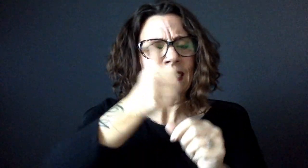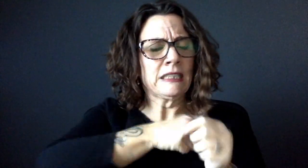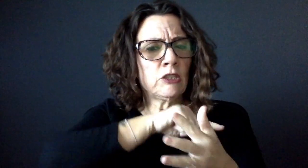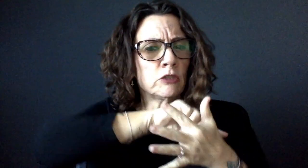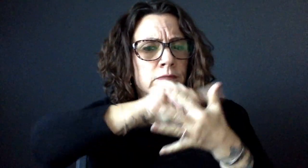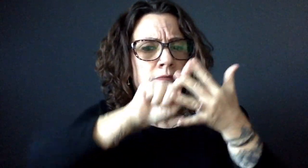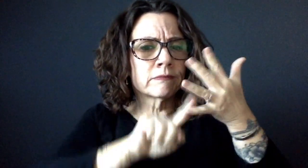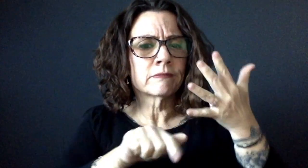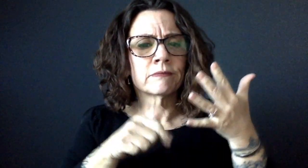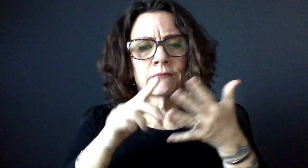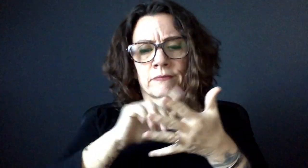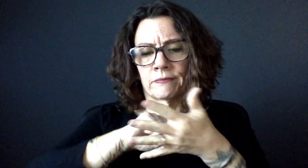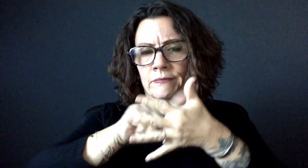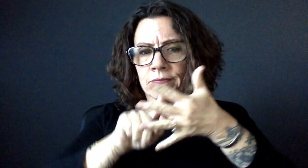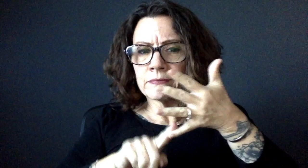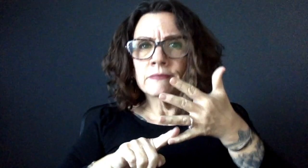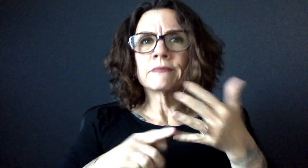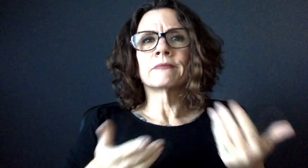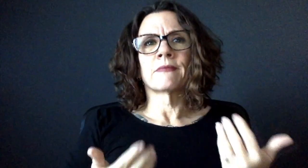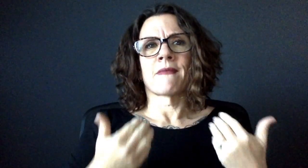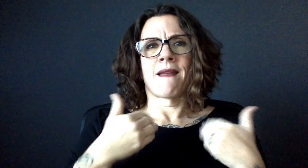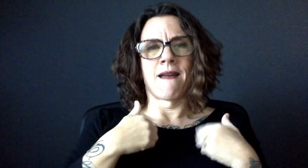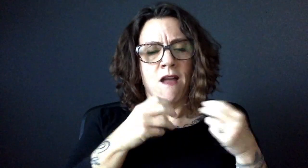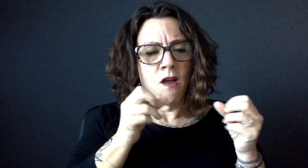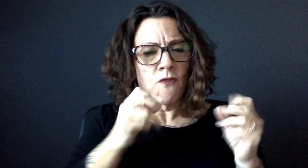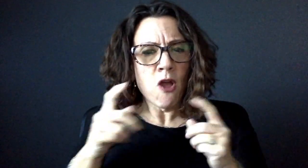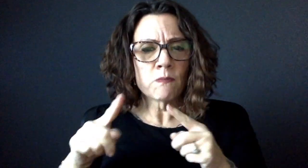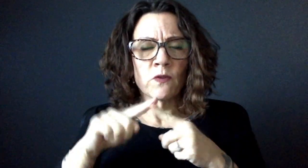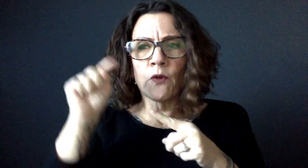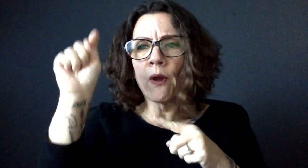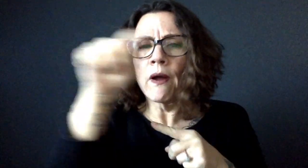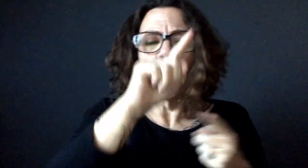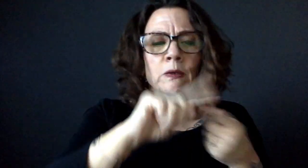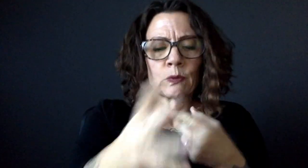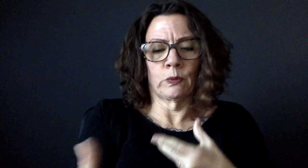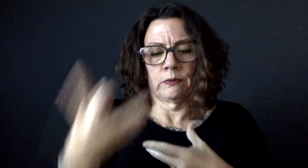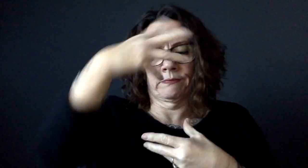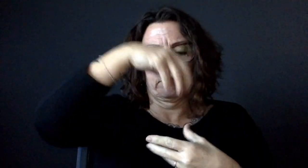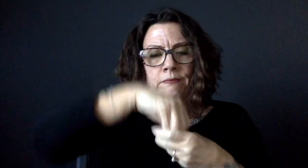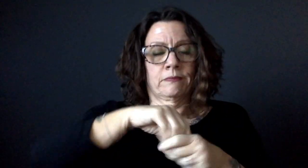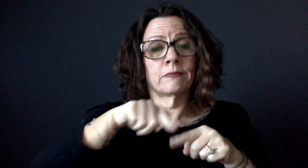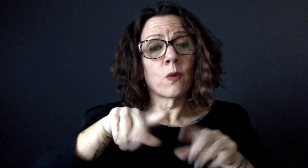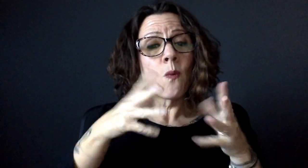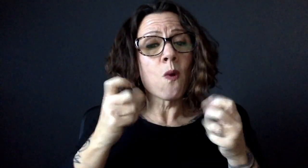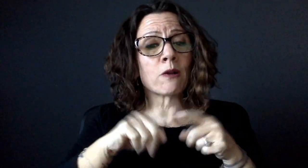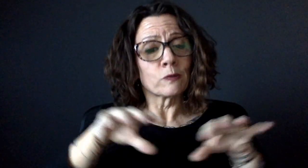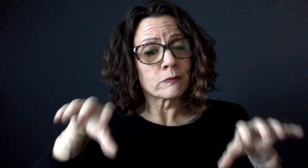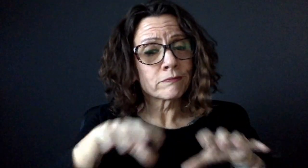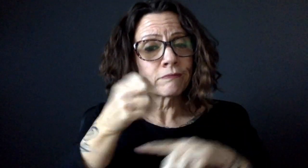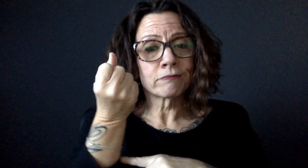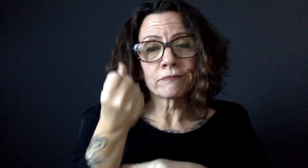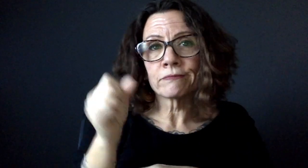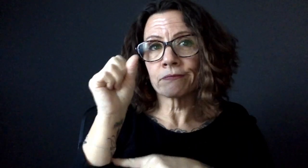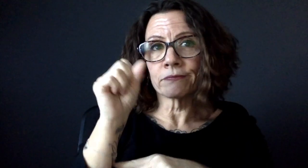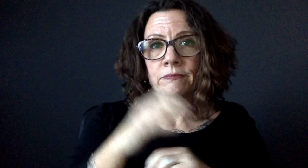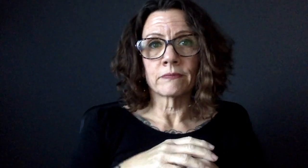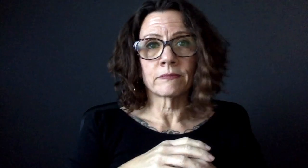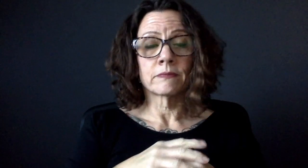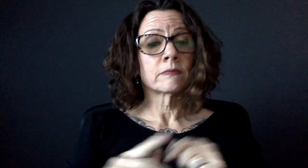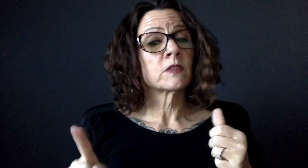each offering new opportunities for movement builders: